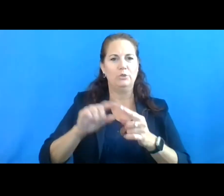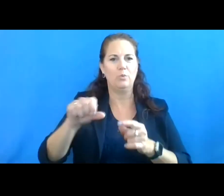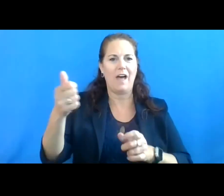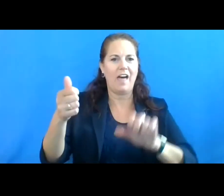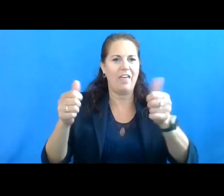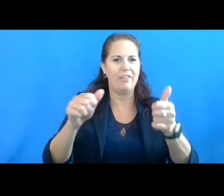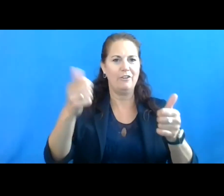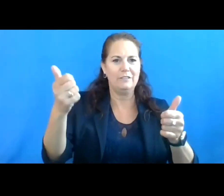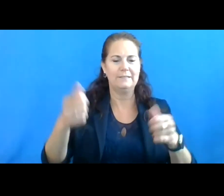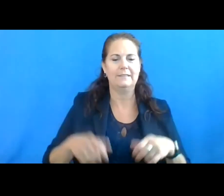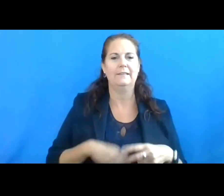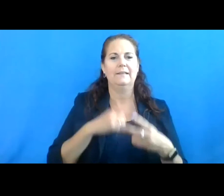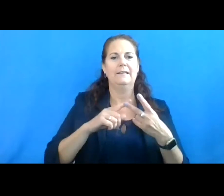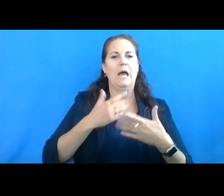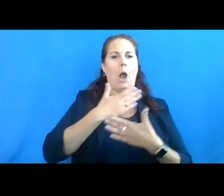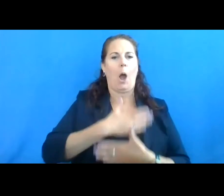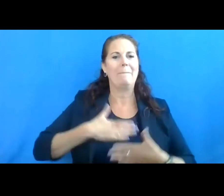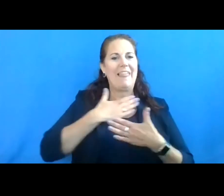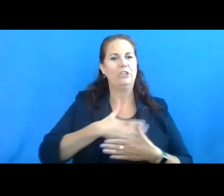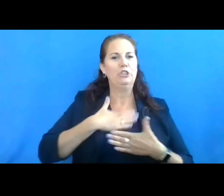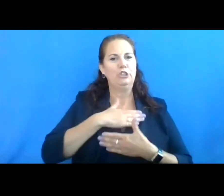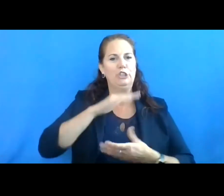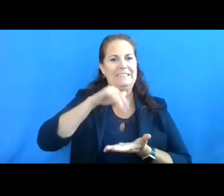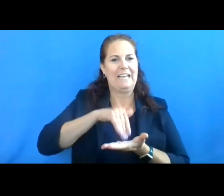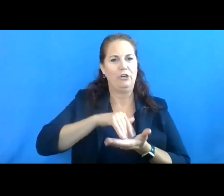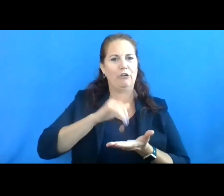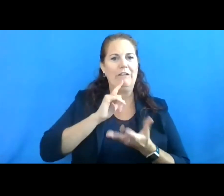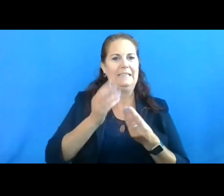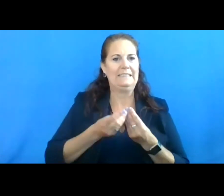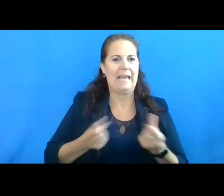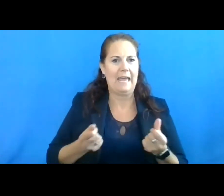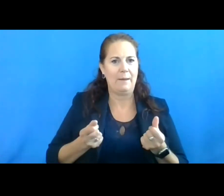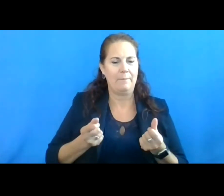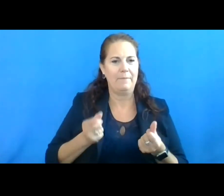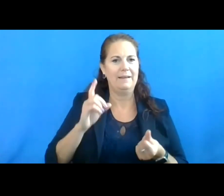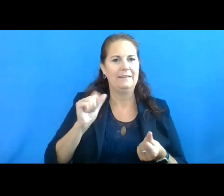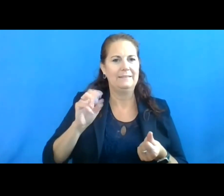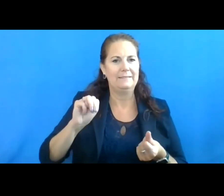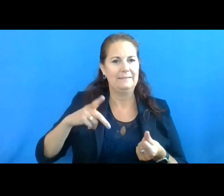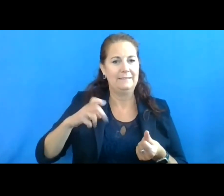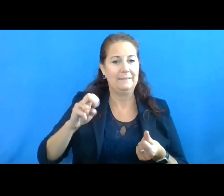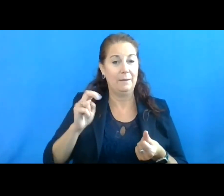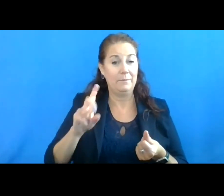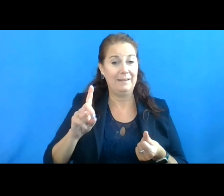pleasure is dampened, our joy is happened.